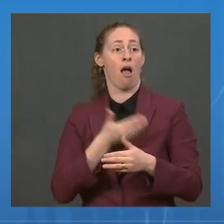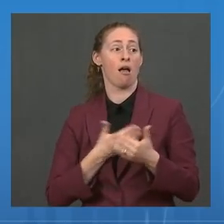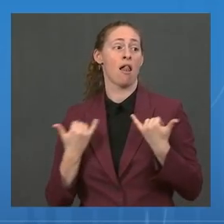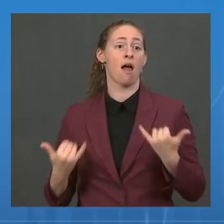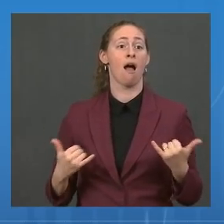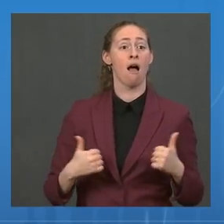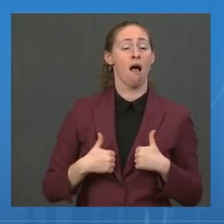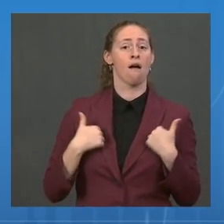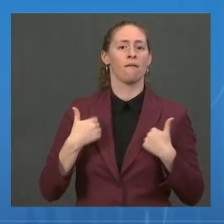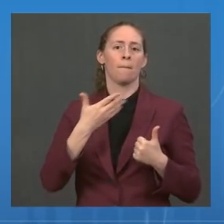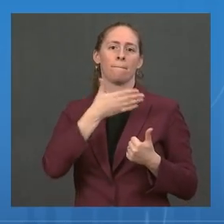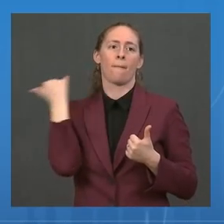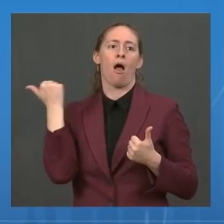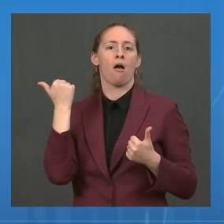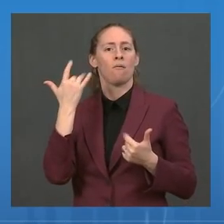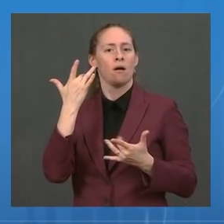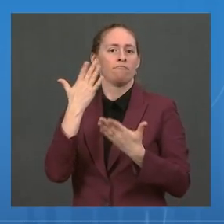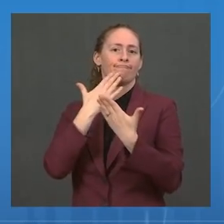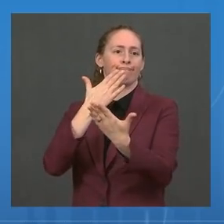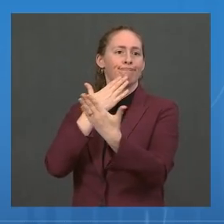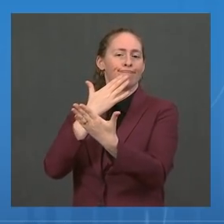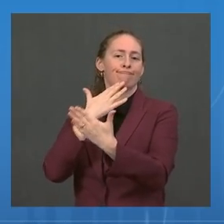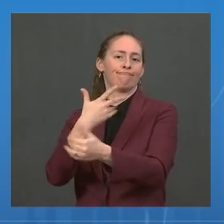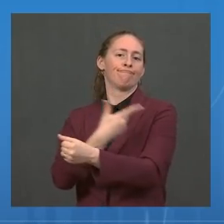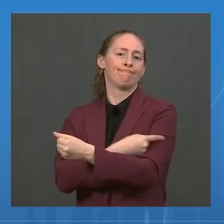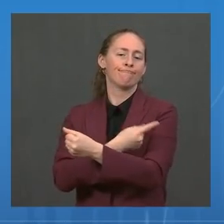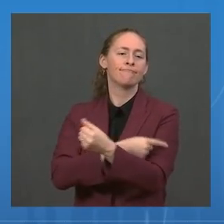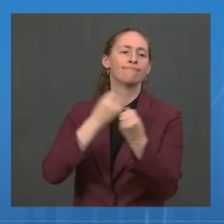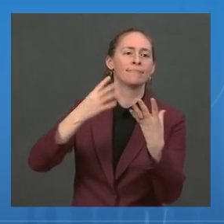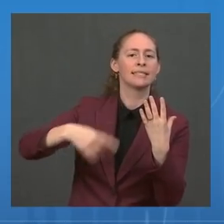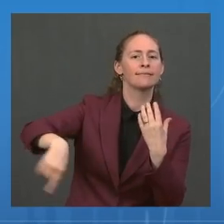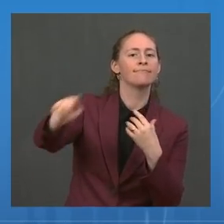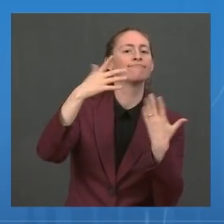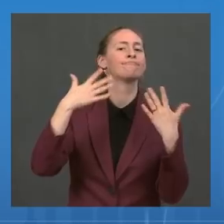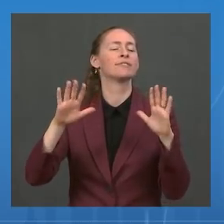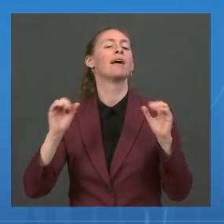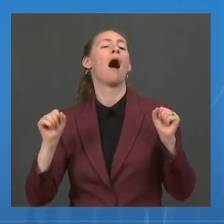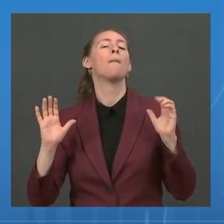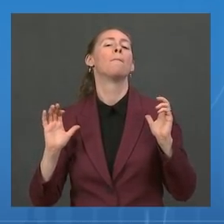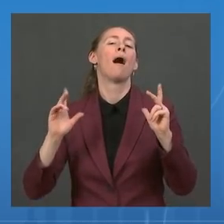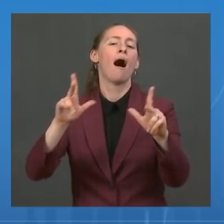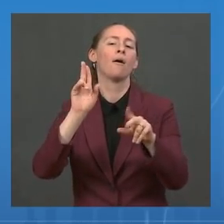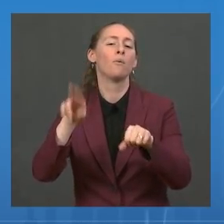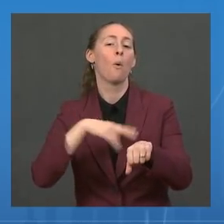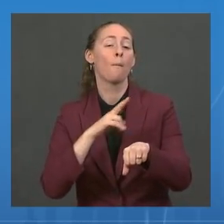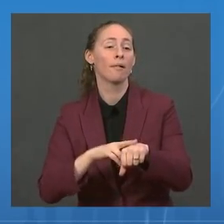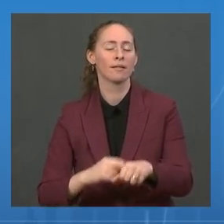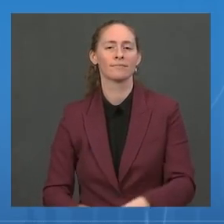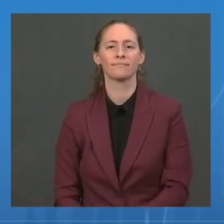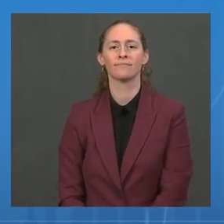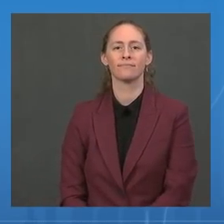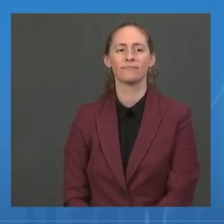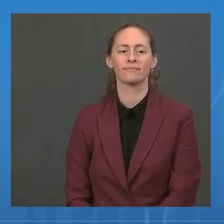And the more people who get vaccinated, the quicker we'll be able to return back to normal. Mr. Zients: Thank you. Next question, please.